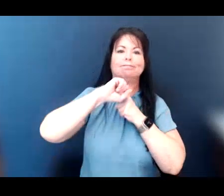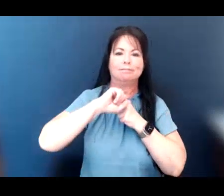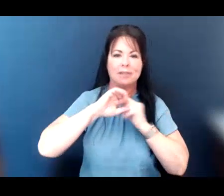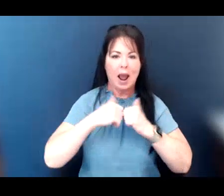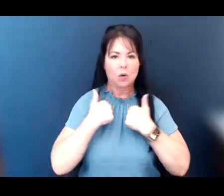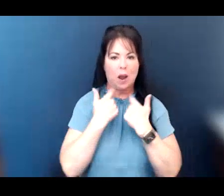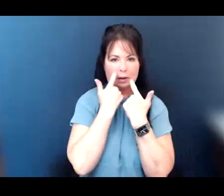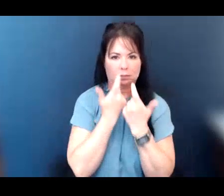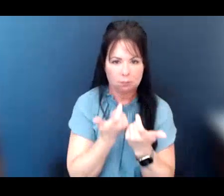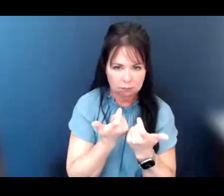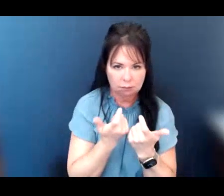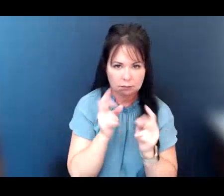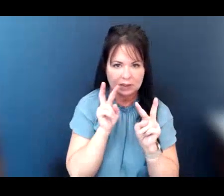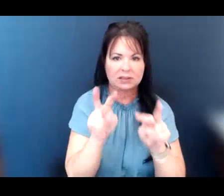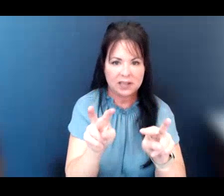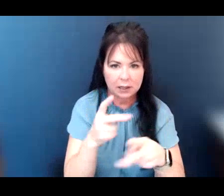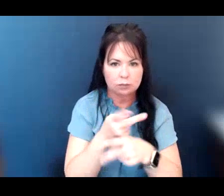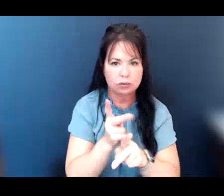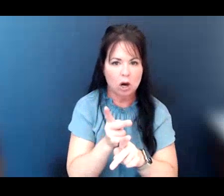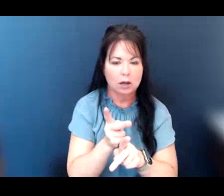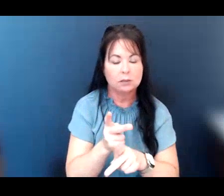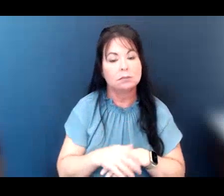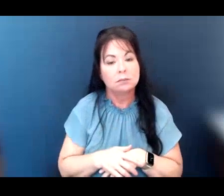A lot of times, we kind of have a tendency with web products